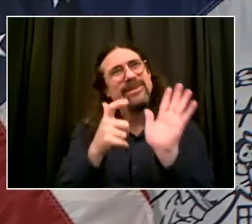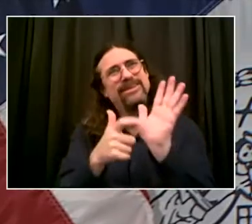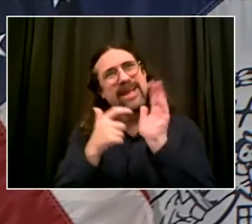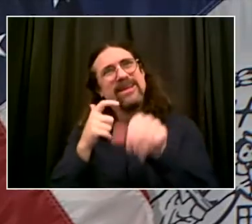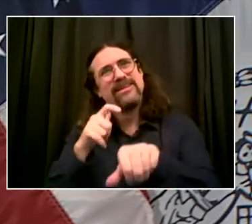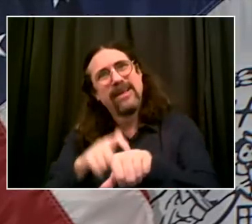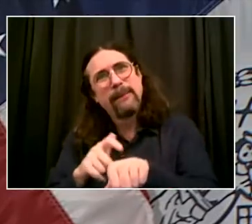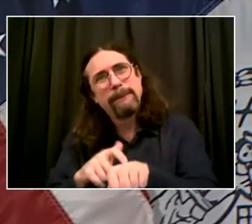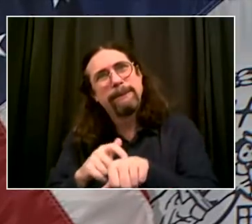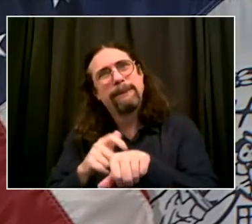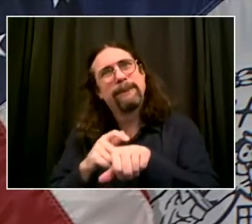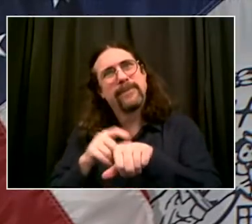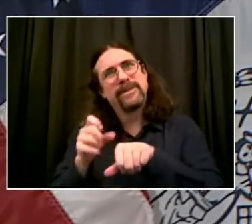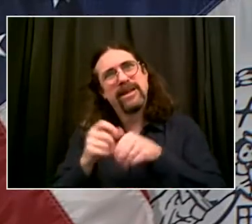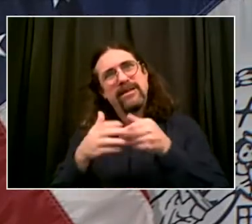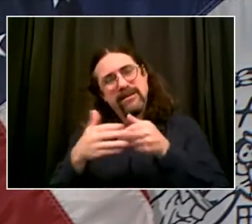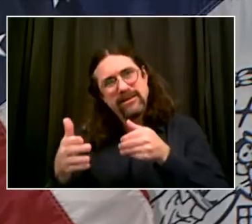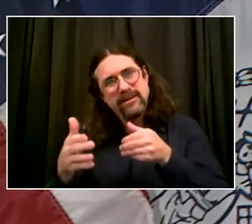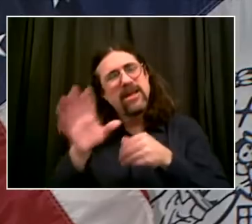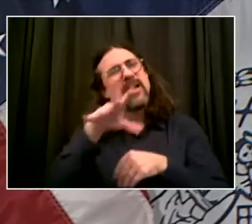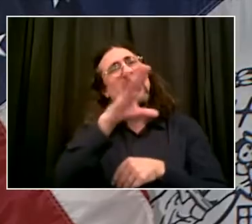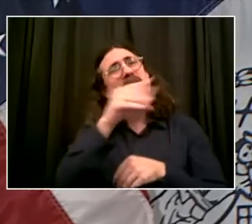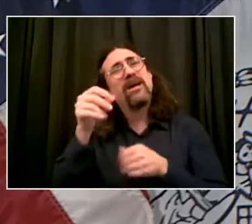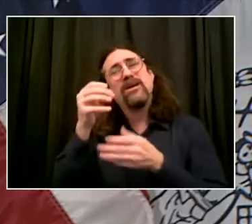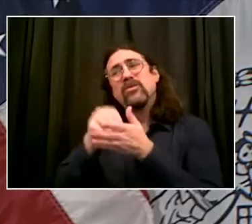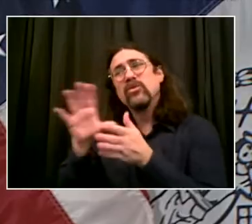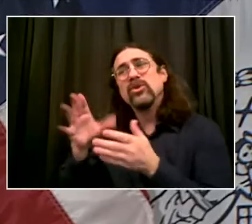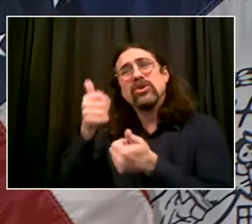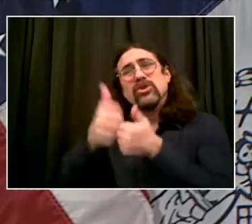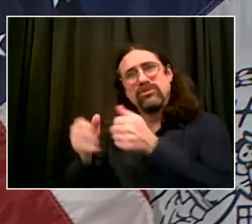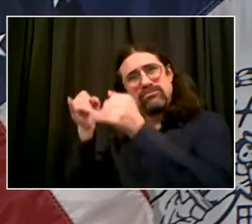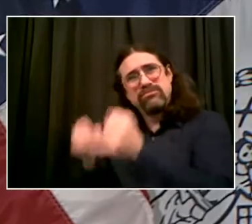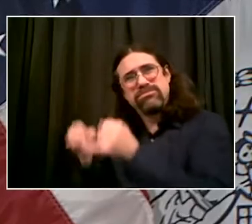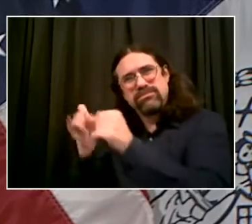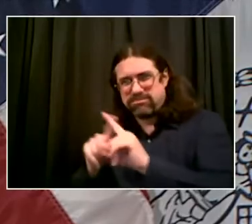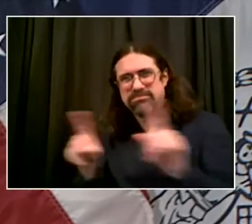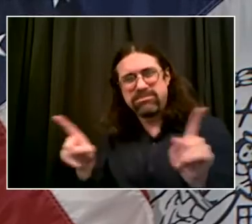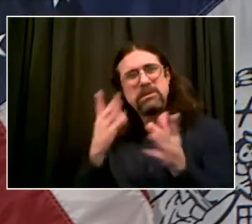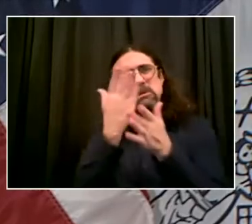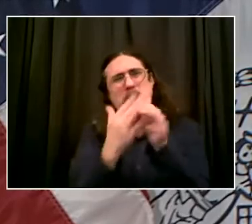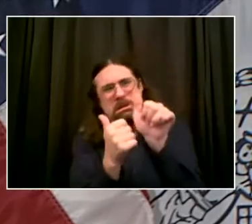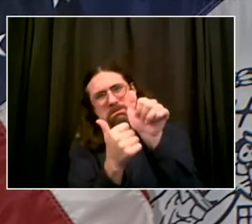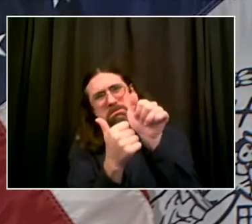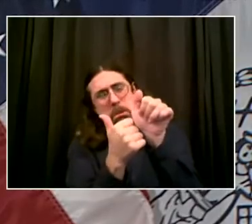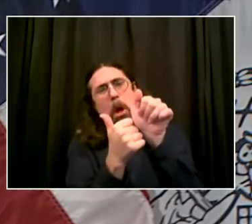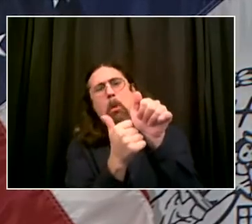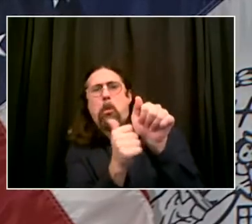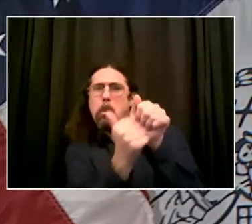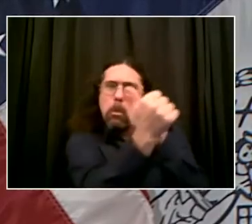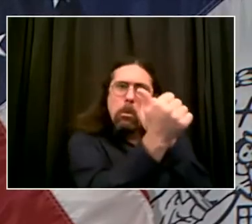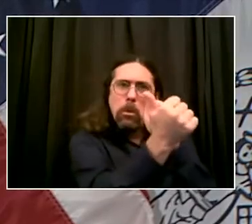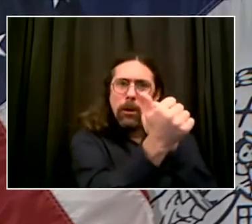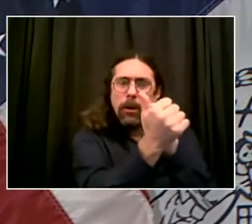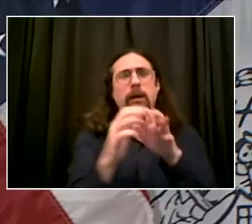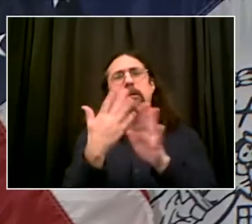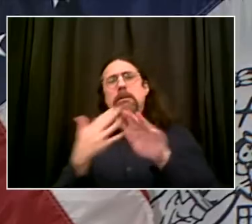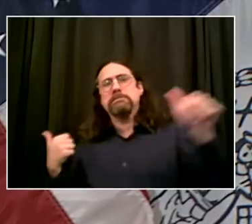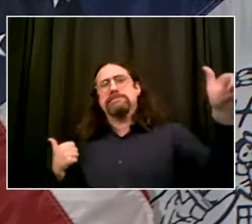A CRISIS IS NOT GOING TO BE AN INSTANT THING YOU WILL TAKE TIME FOR SURE. BUT T I DON'N'T WAN TO THINK THAT WE ARE STUCK IN